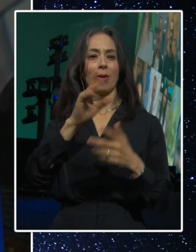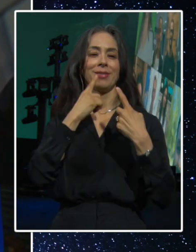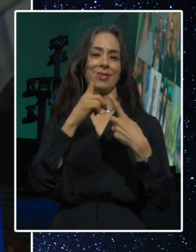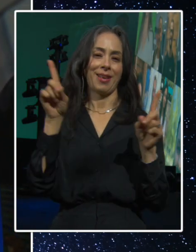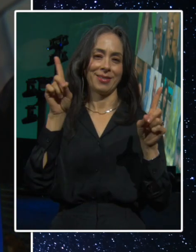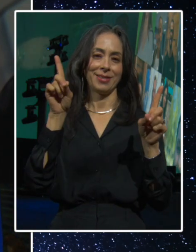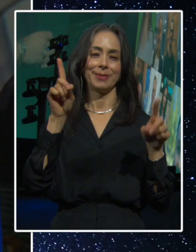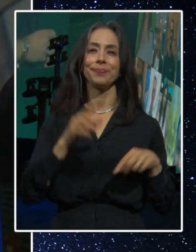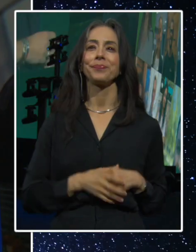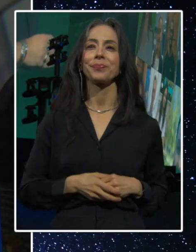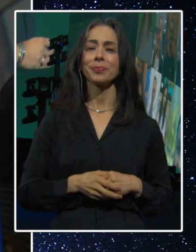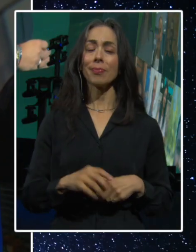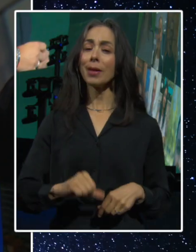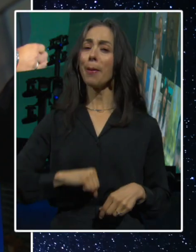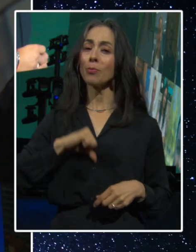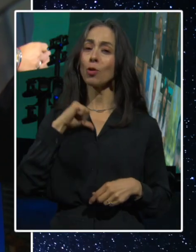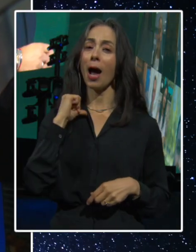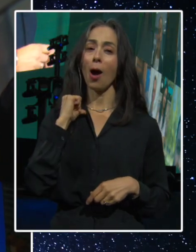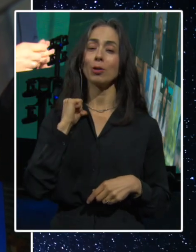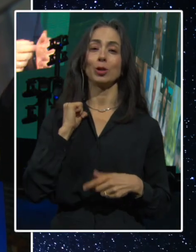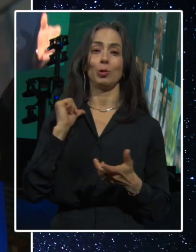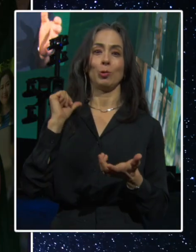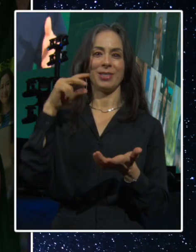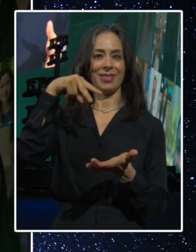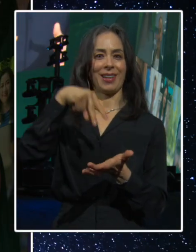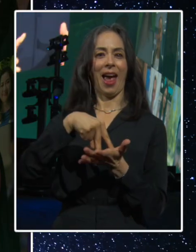And I am proud to stand among them.